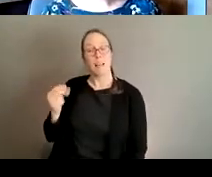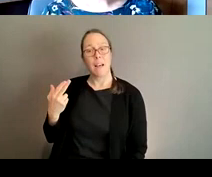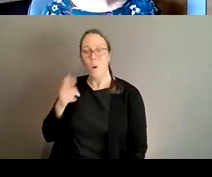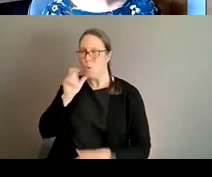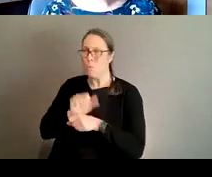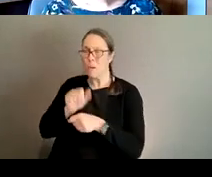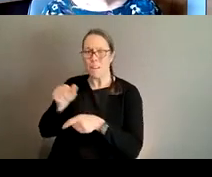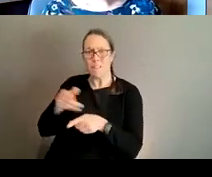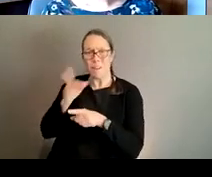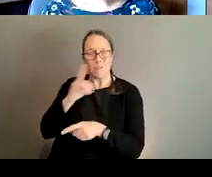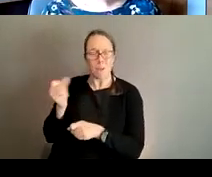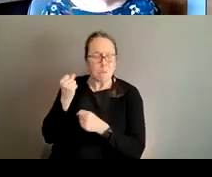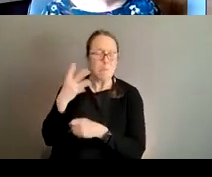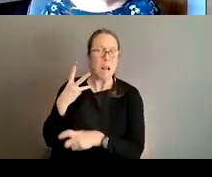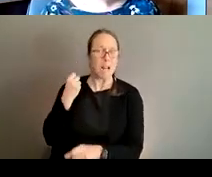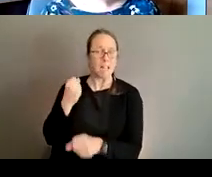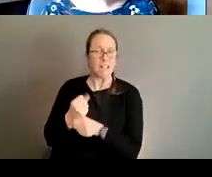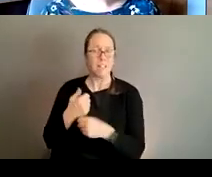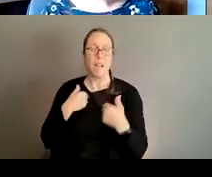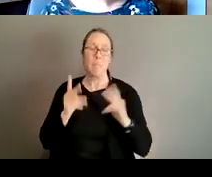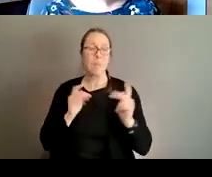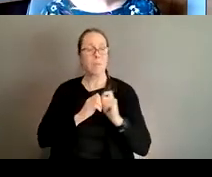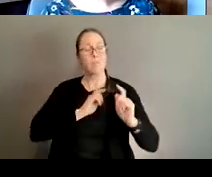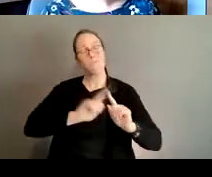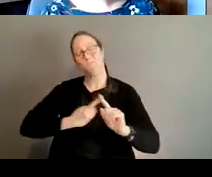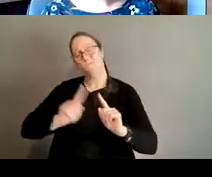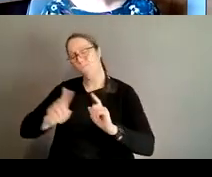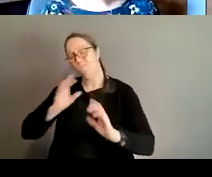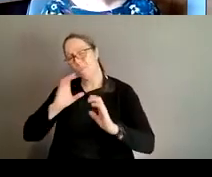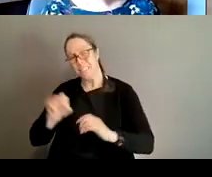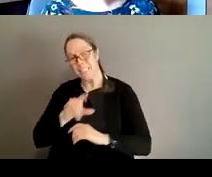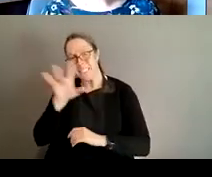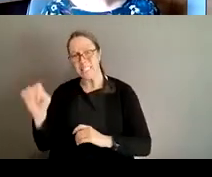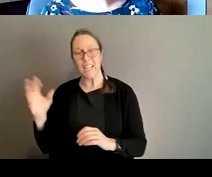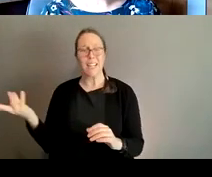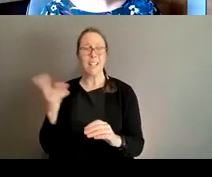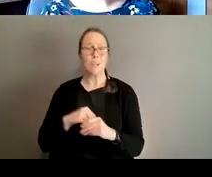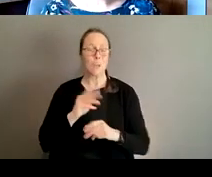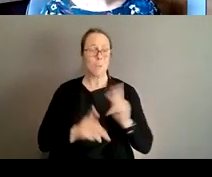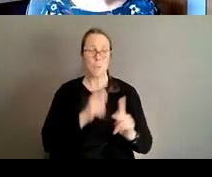have folks with lots of different communication styles. Including the folks who come in and